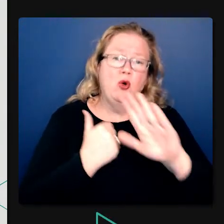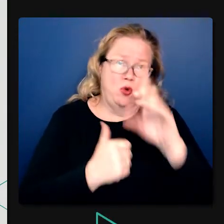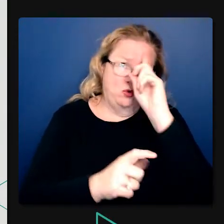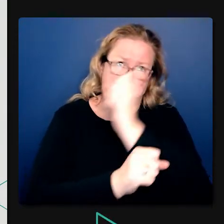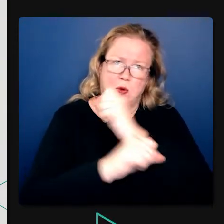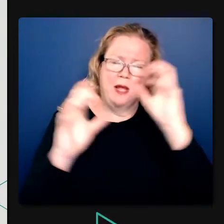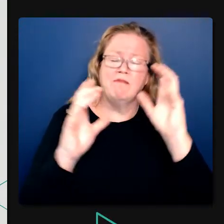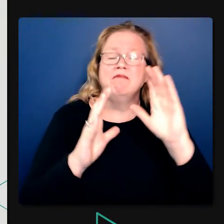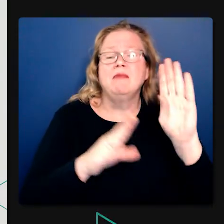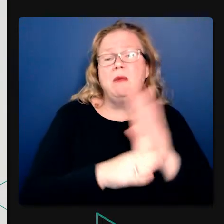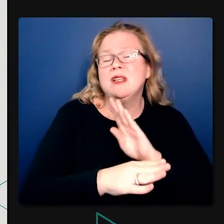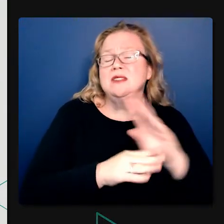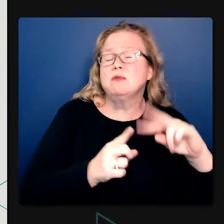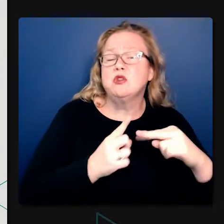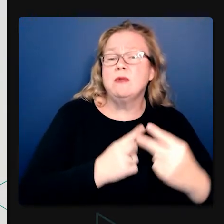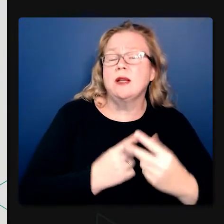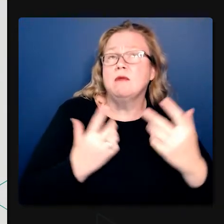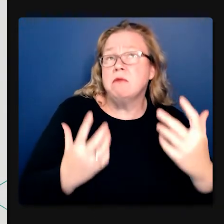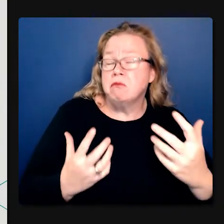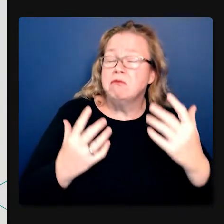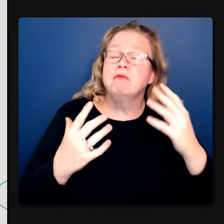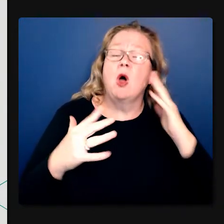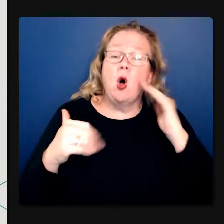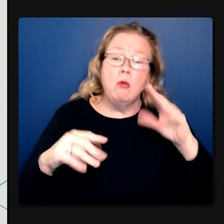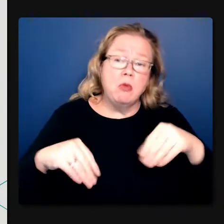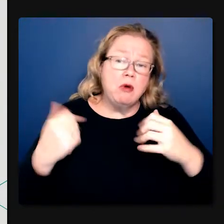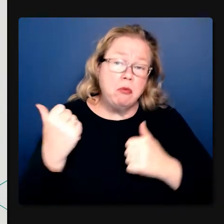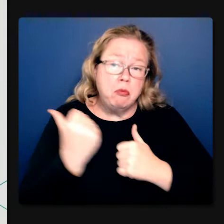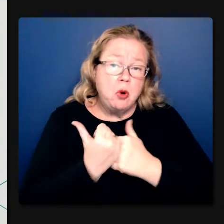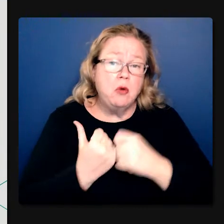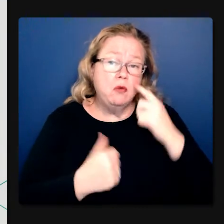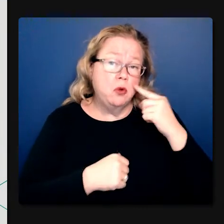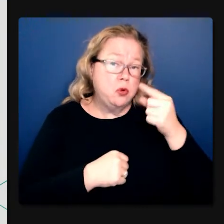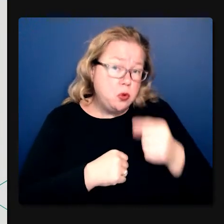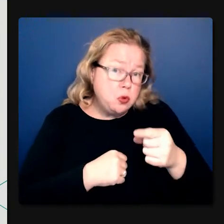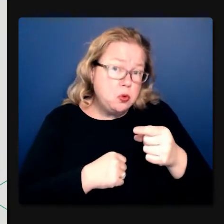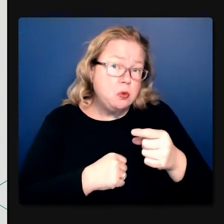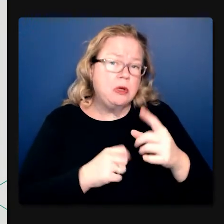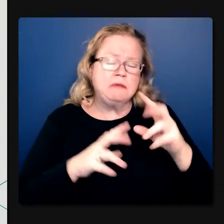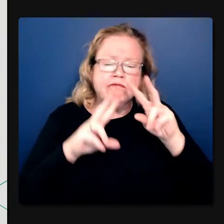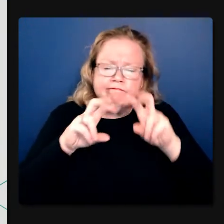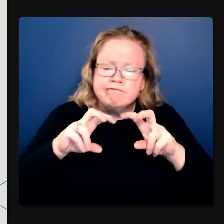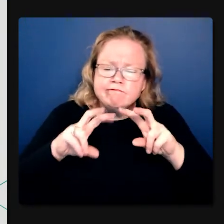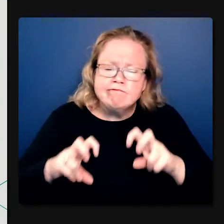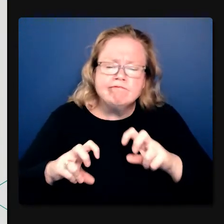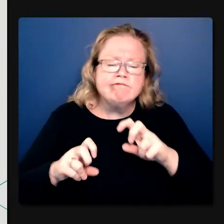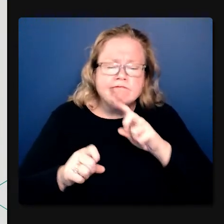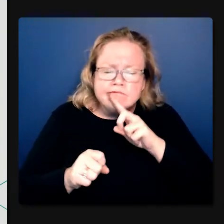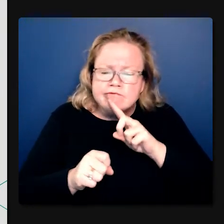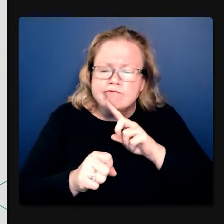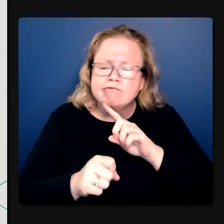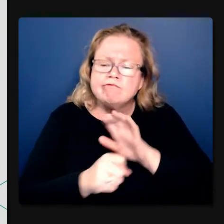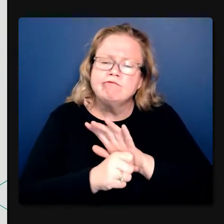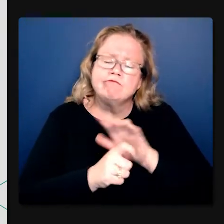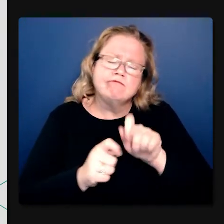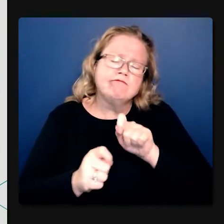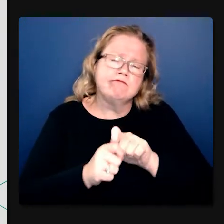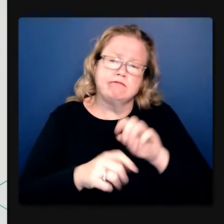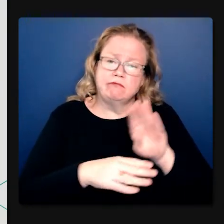And from a business perspective, we help provide support for you in examining and committing to a particular business model,